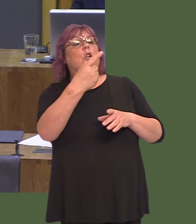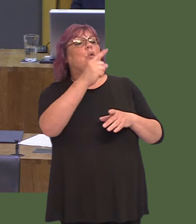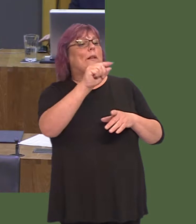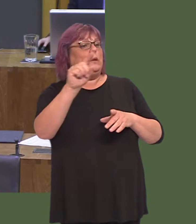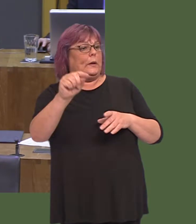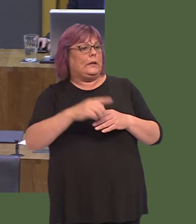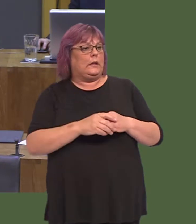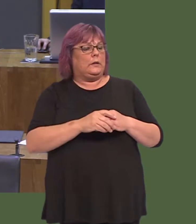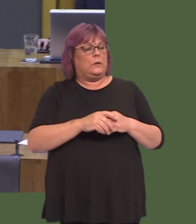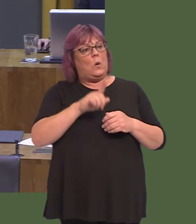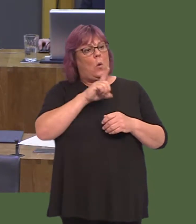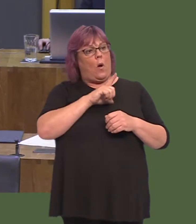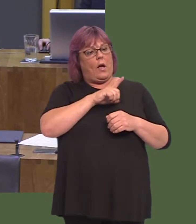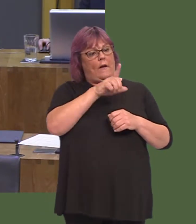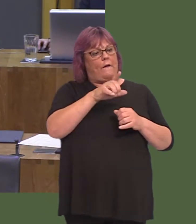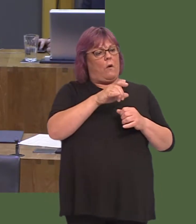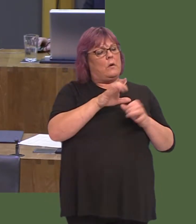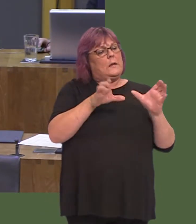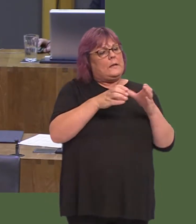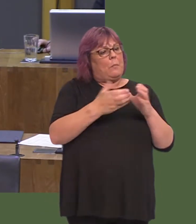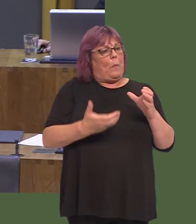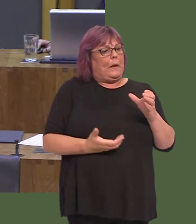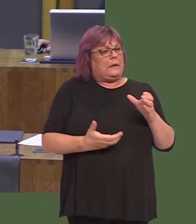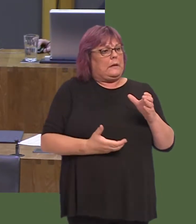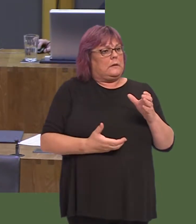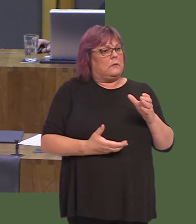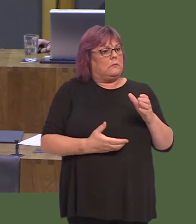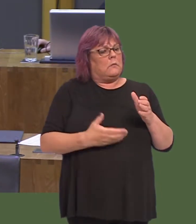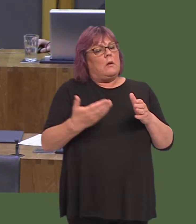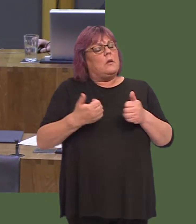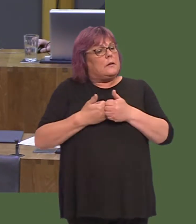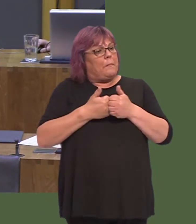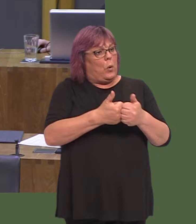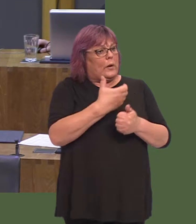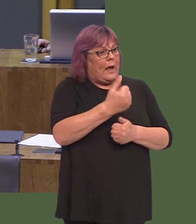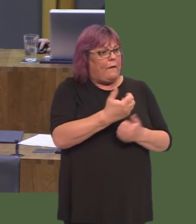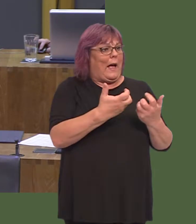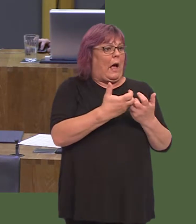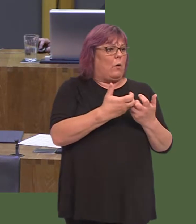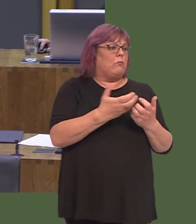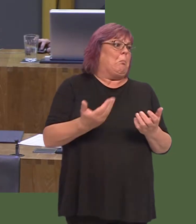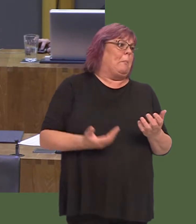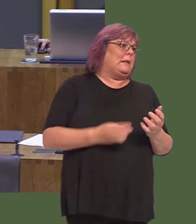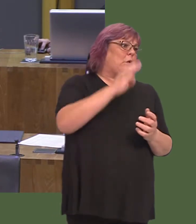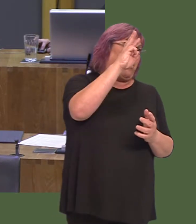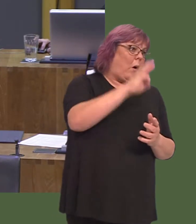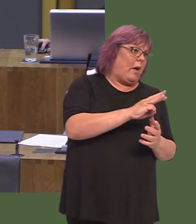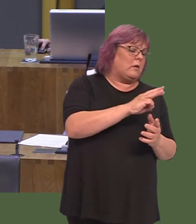small businesses and SMEs receive the information that is needed by them, and receive guideleines and also receive business support through the Business Wales programme.